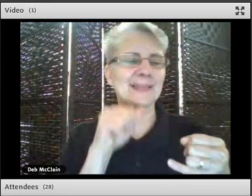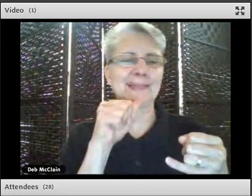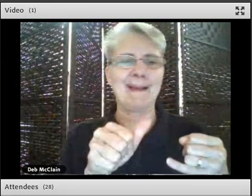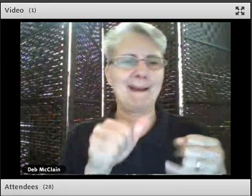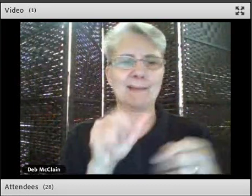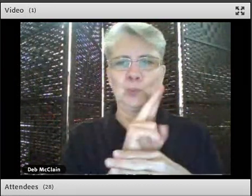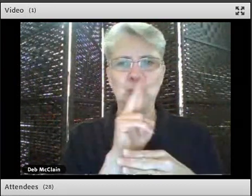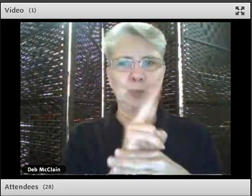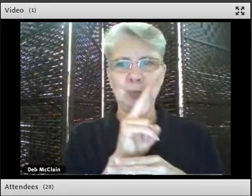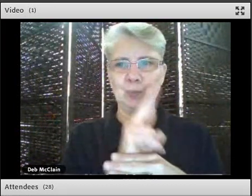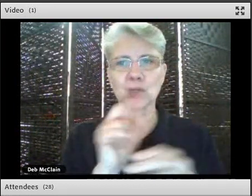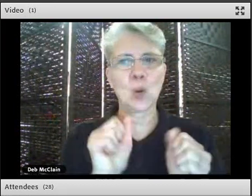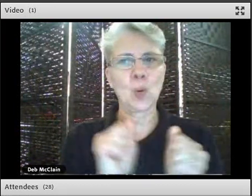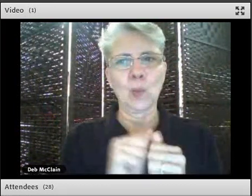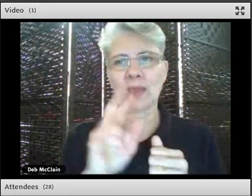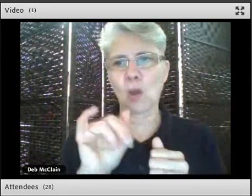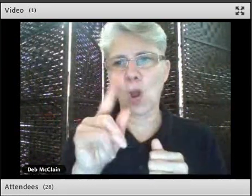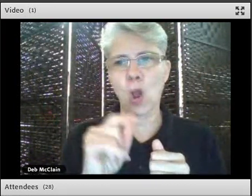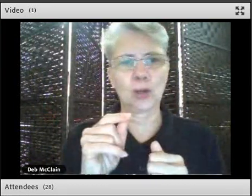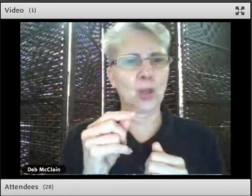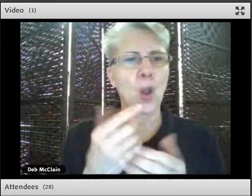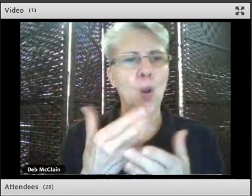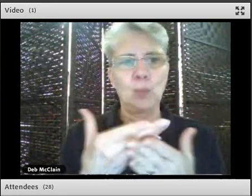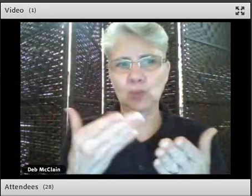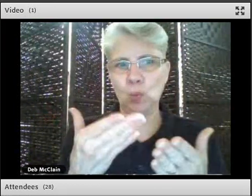We don't put "sound" or anything in there.